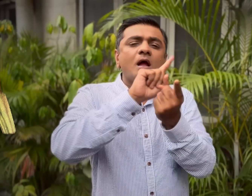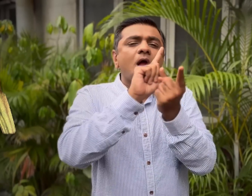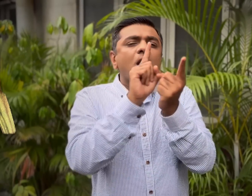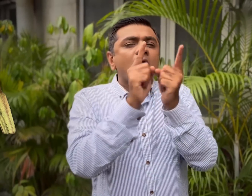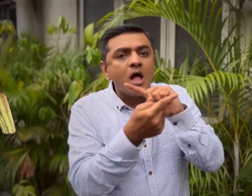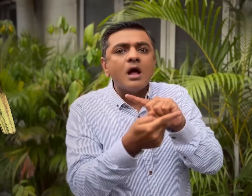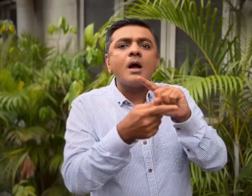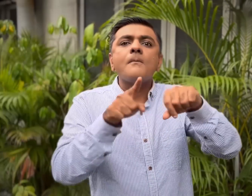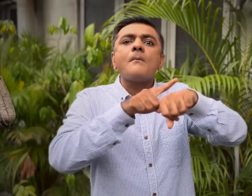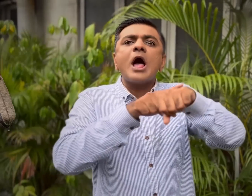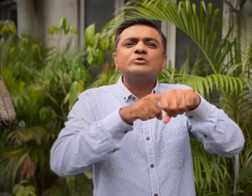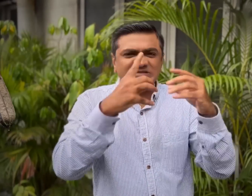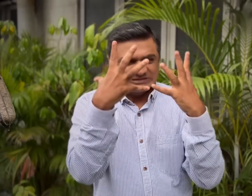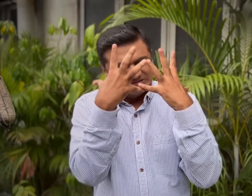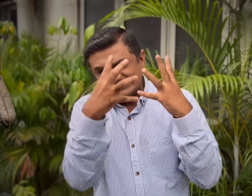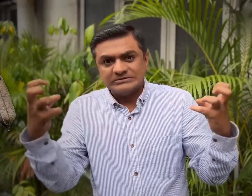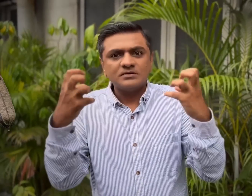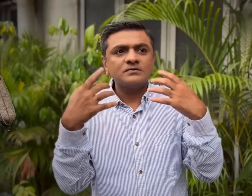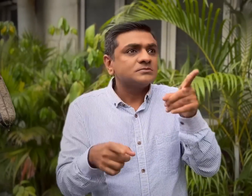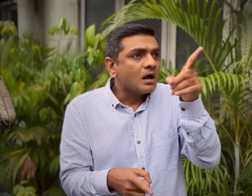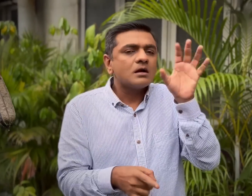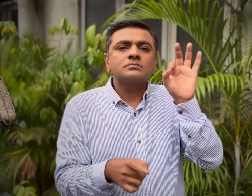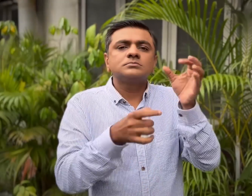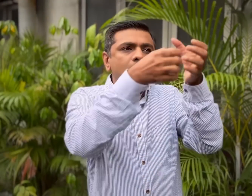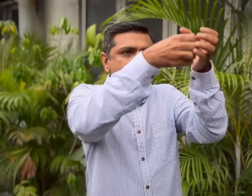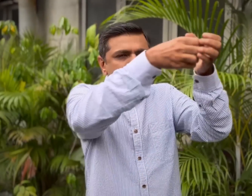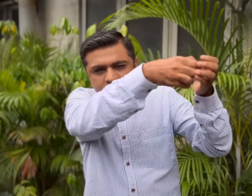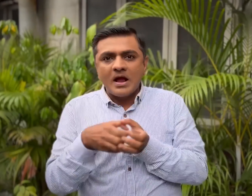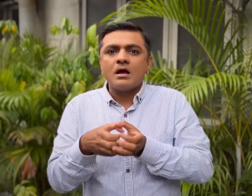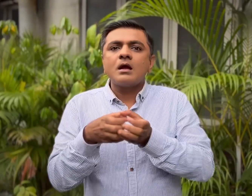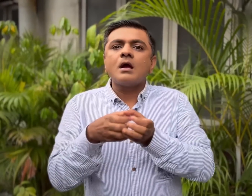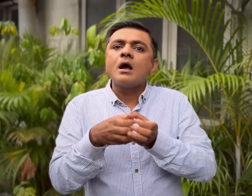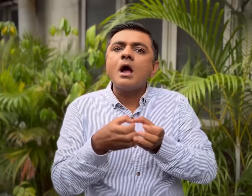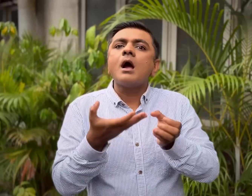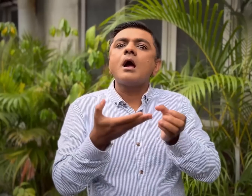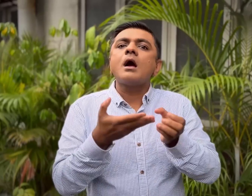It will then become brown and more dry. That's when you have to pluck it.